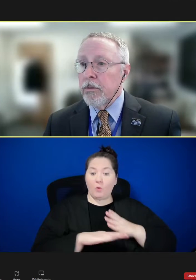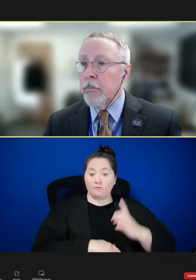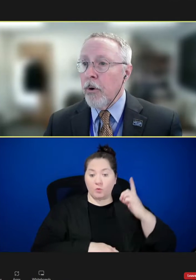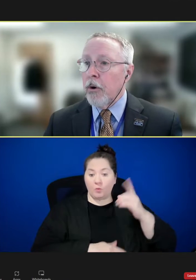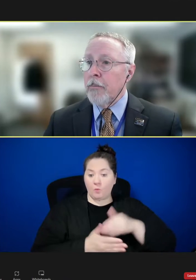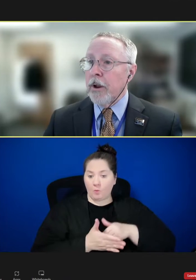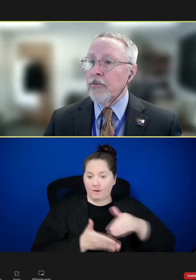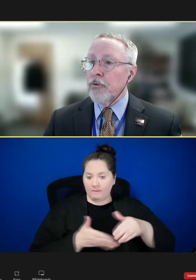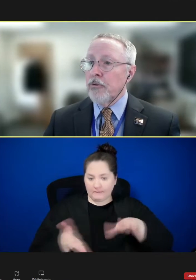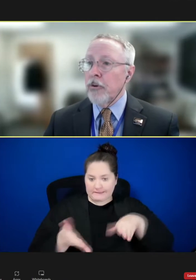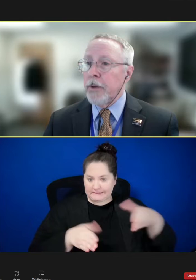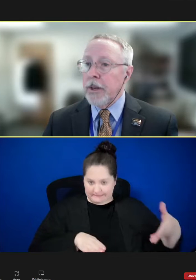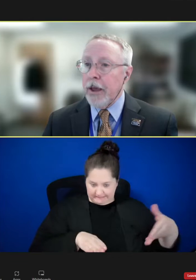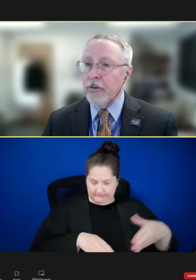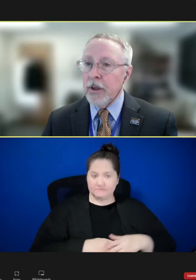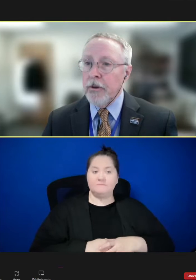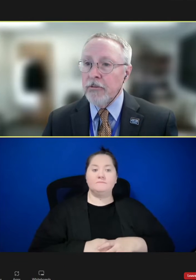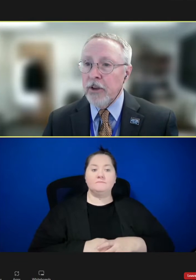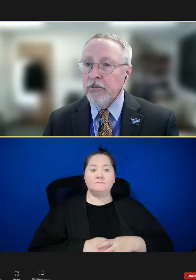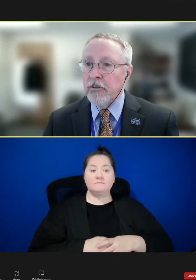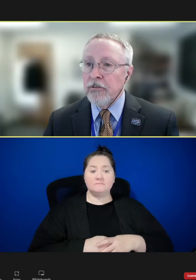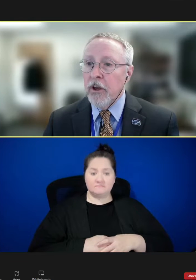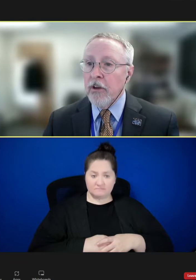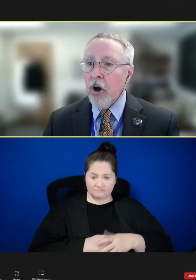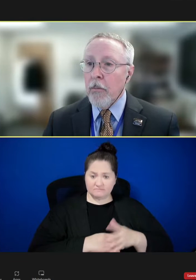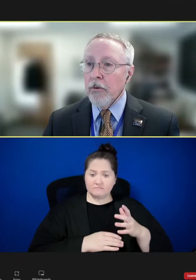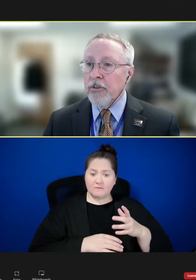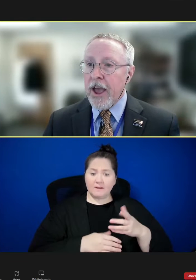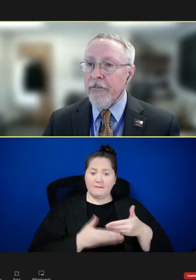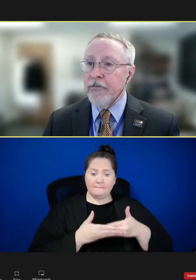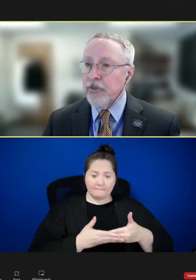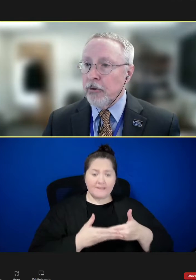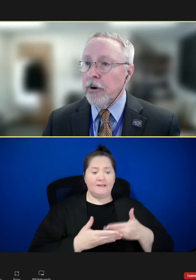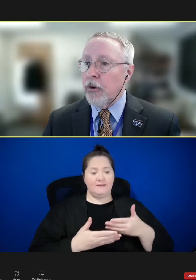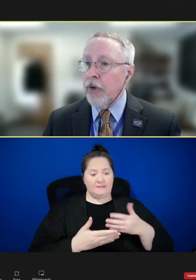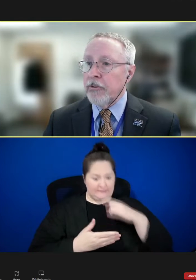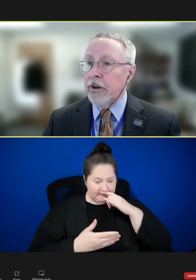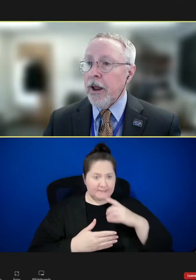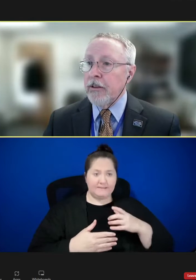the program brings crucial pediatric immunizations to almost half of children across the United